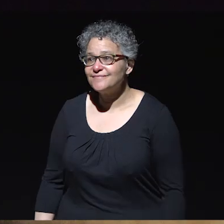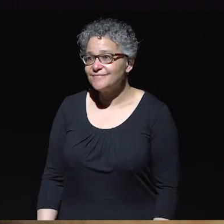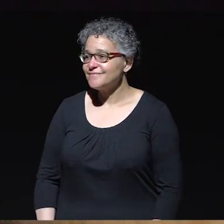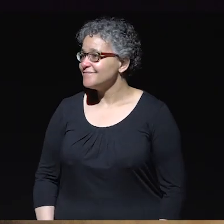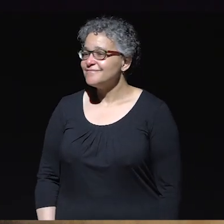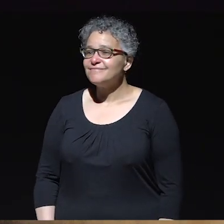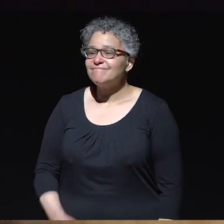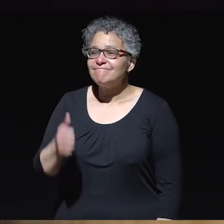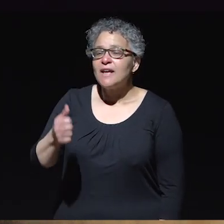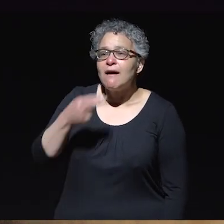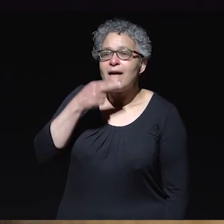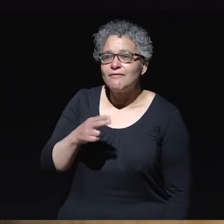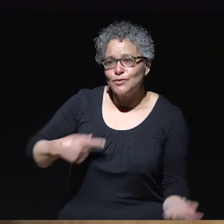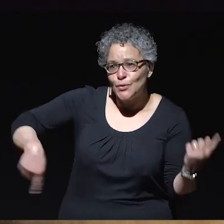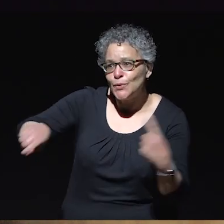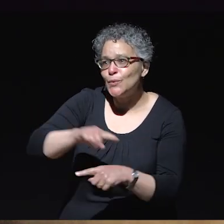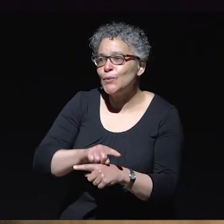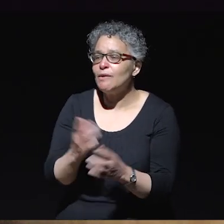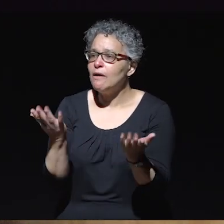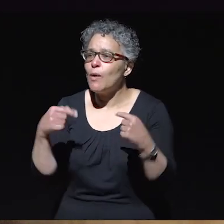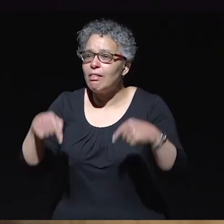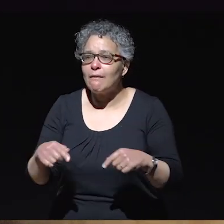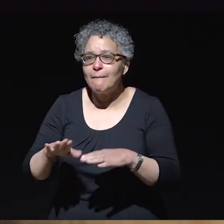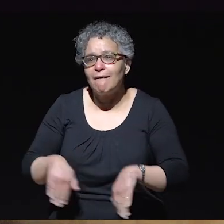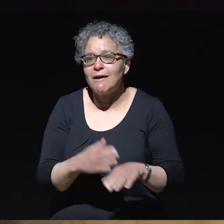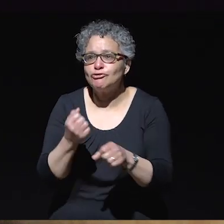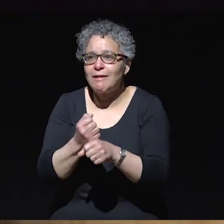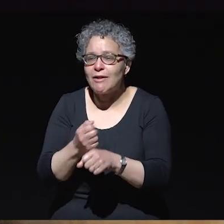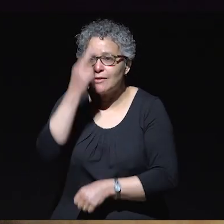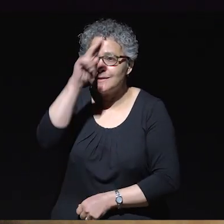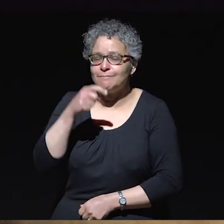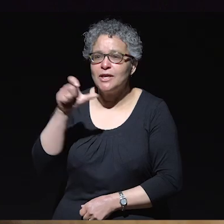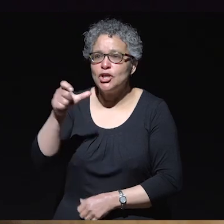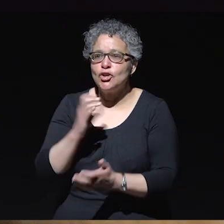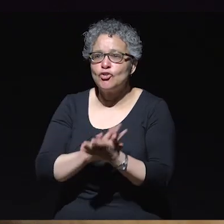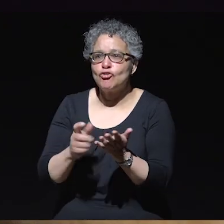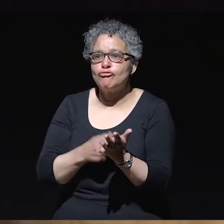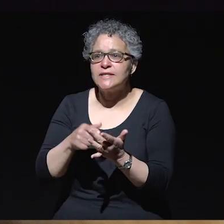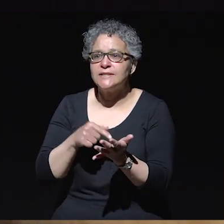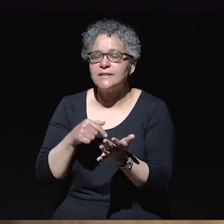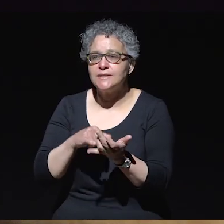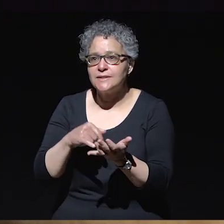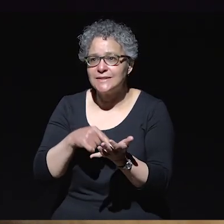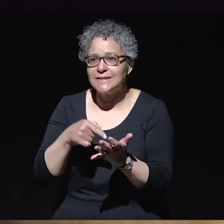Good afternoon, everyone, and welcome to the National Gallery. My name is Christine Riding, and I'm the Head of the Curatorial Department